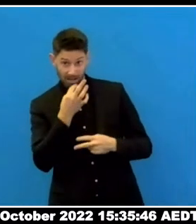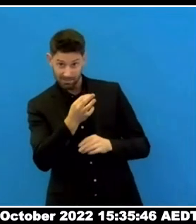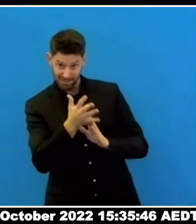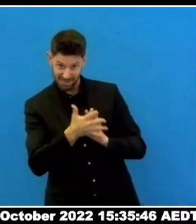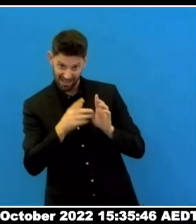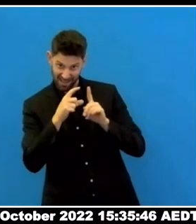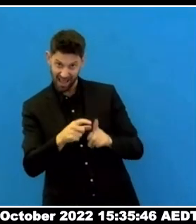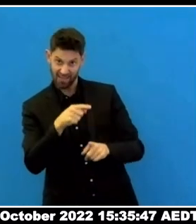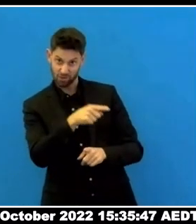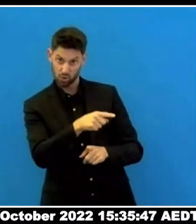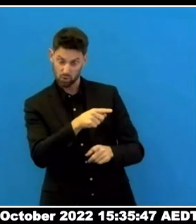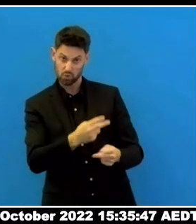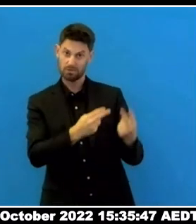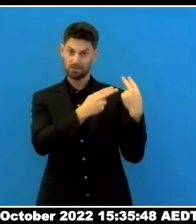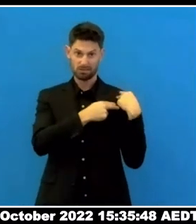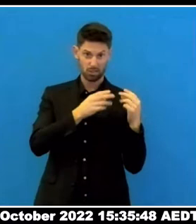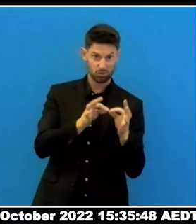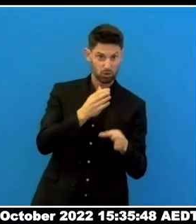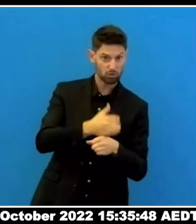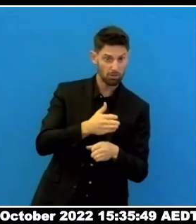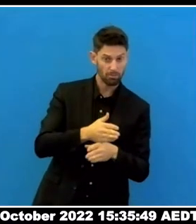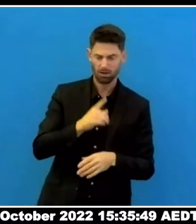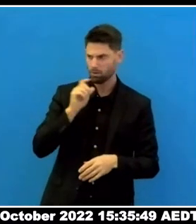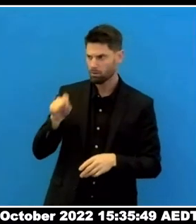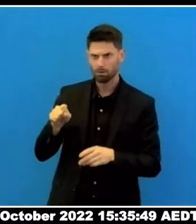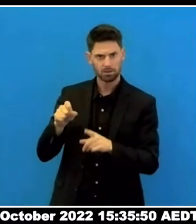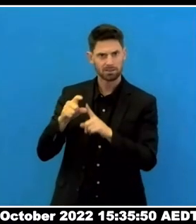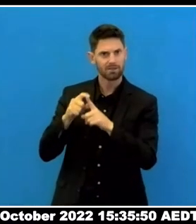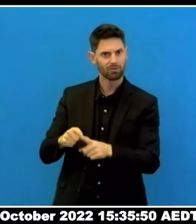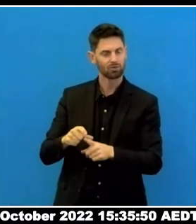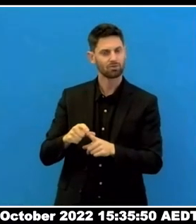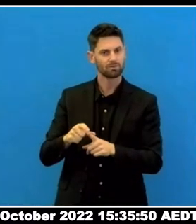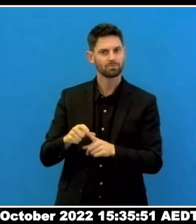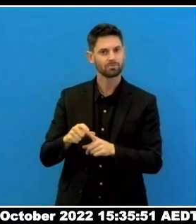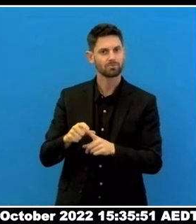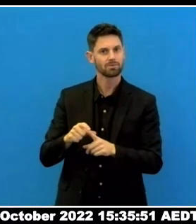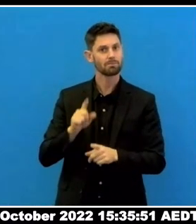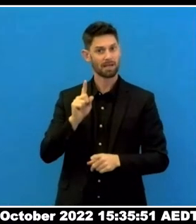We we have it is difficult, but to our only main goal